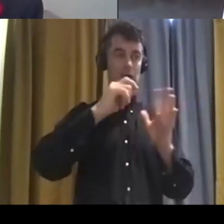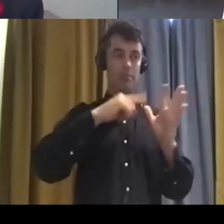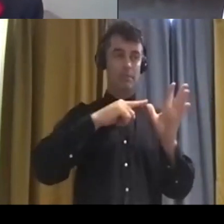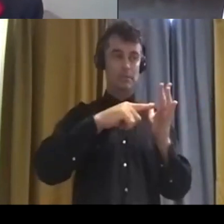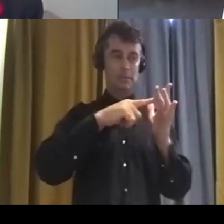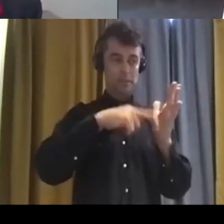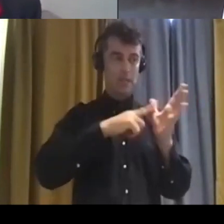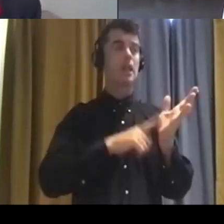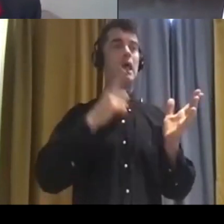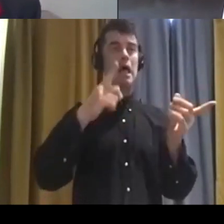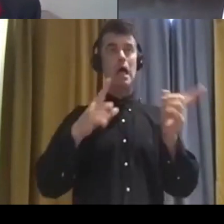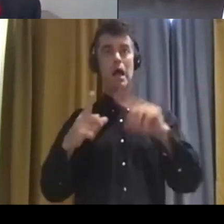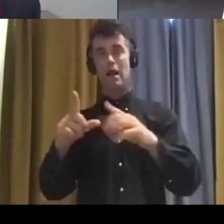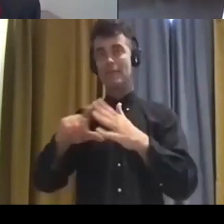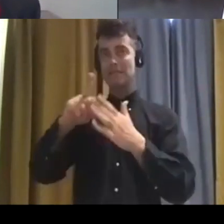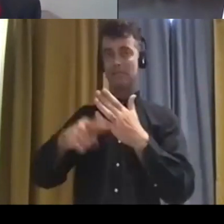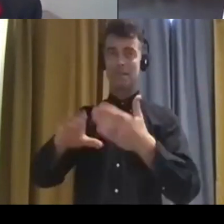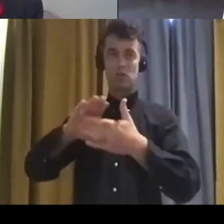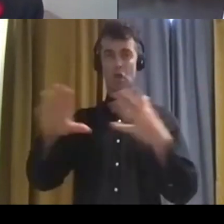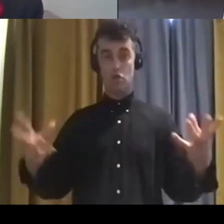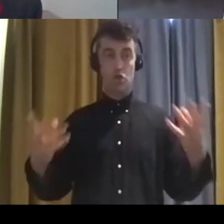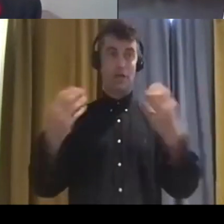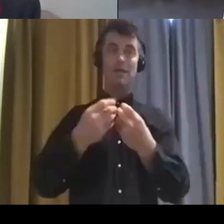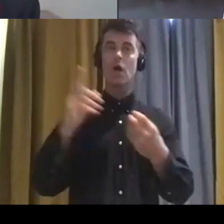opportunities here and Tamara, let's let's start with you, what are the opportunities